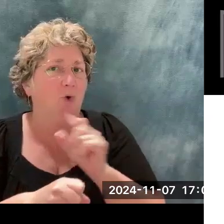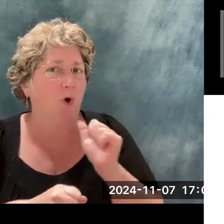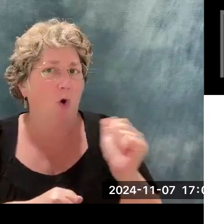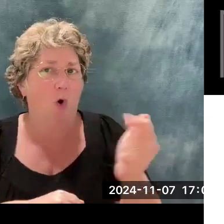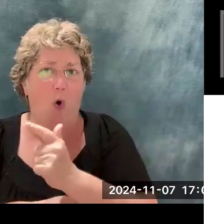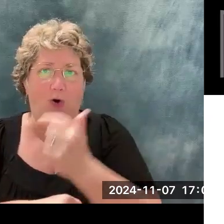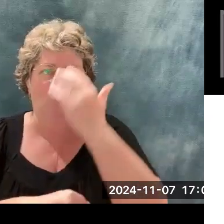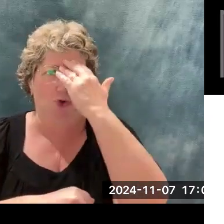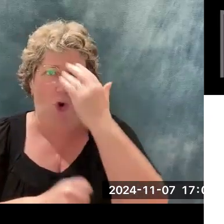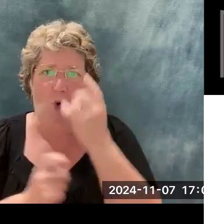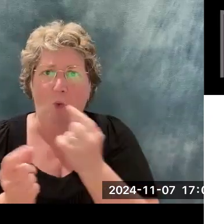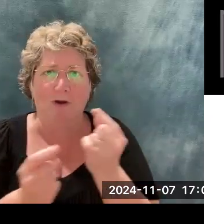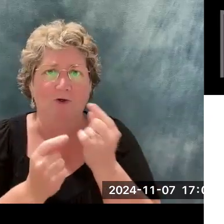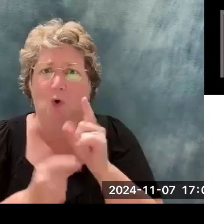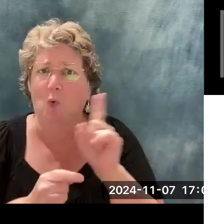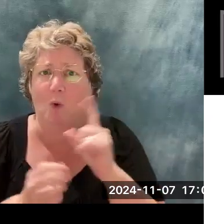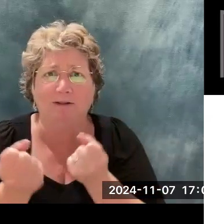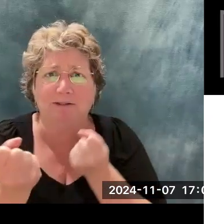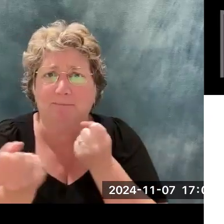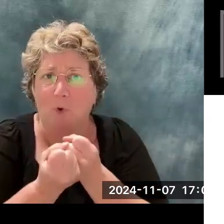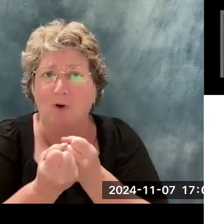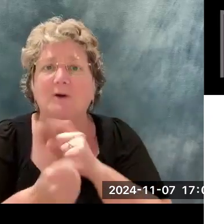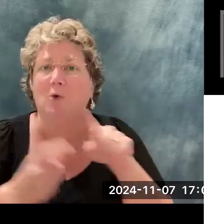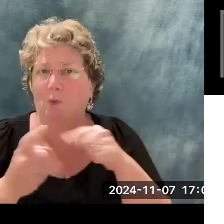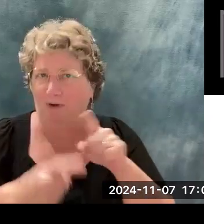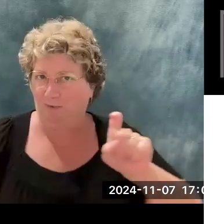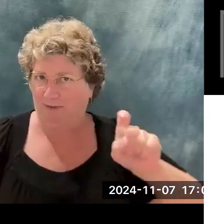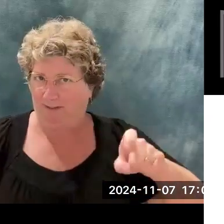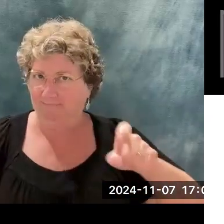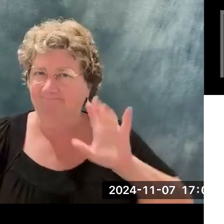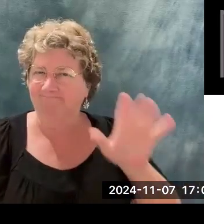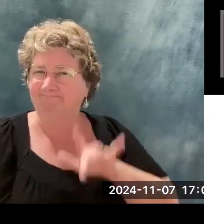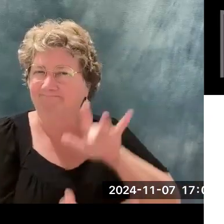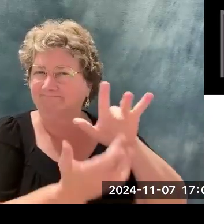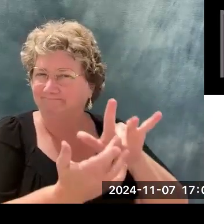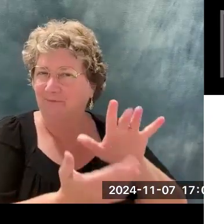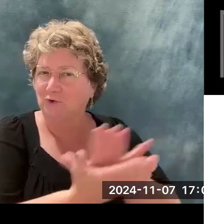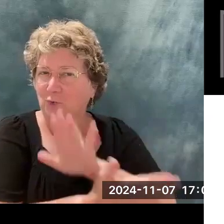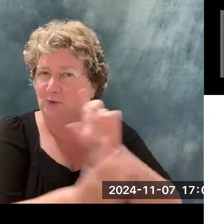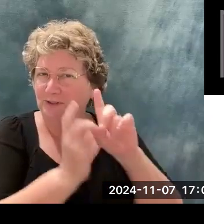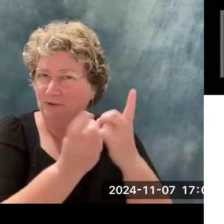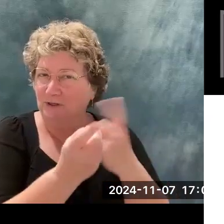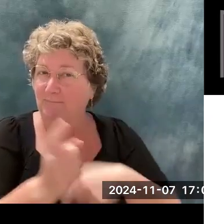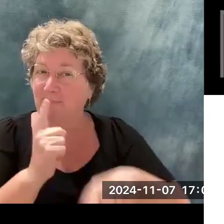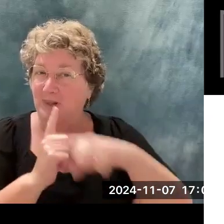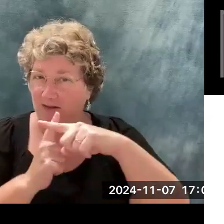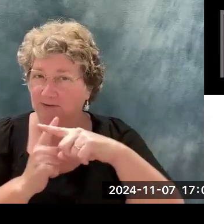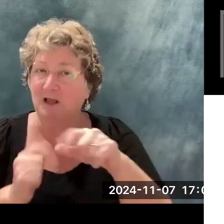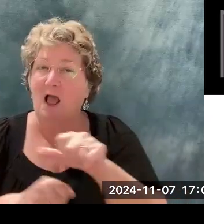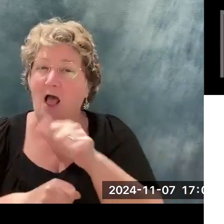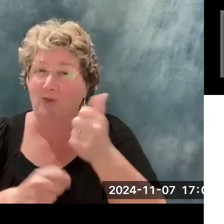Reach out to your school district and reach out to the resources that are going to be provided tonight. And with that, on behalf of the Commissioner